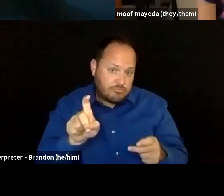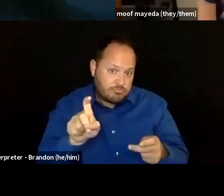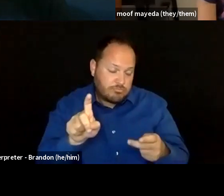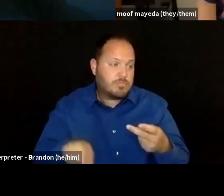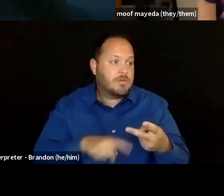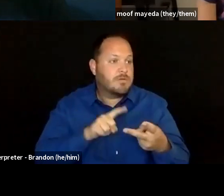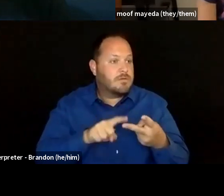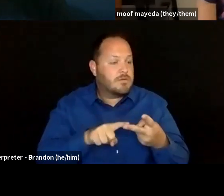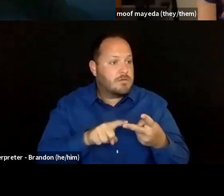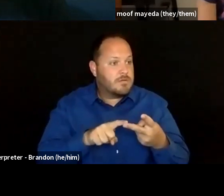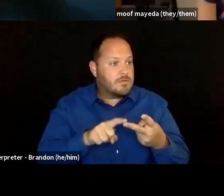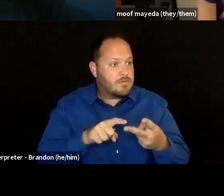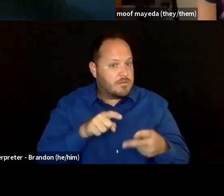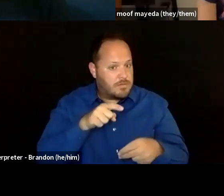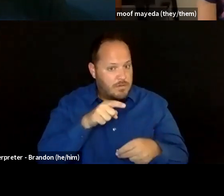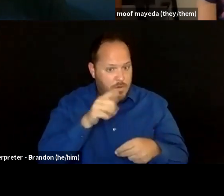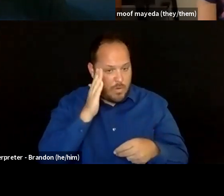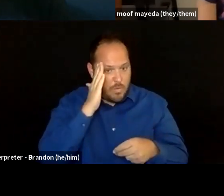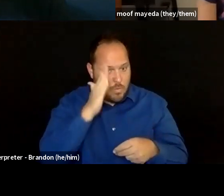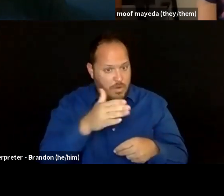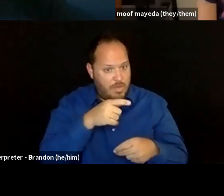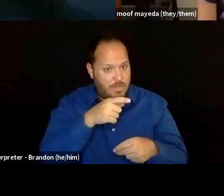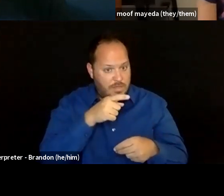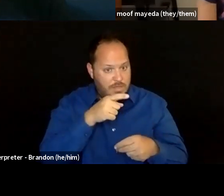How can we dismantle that system which is basically the